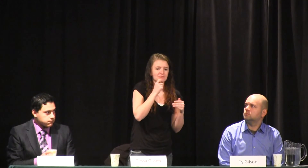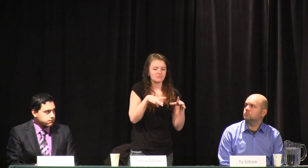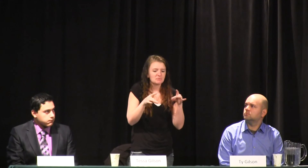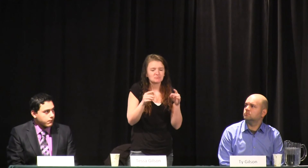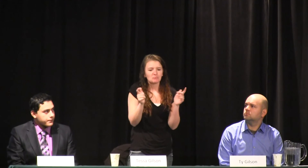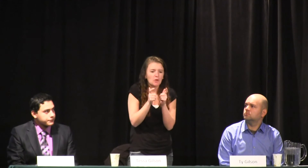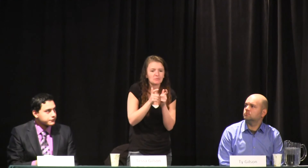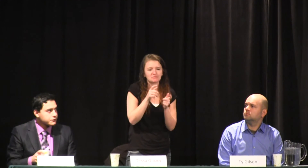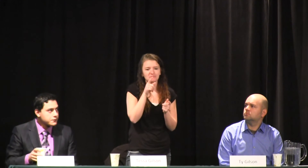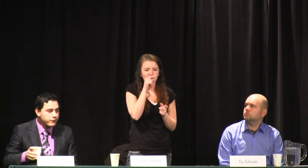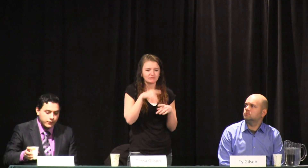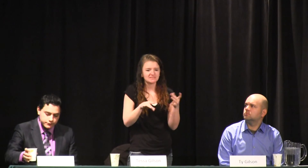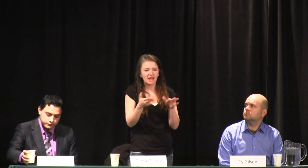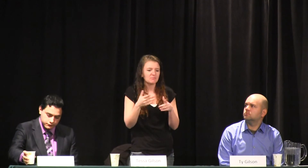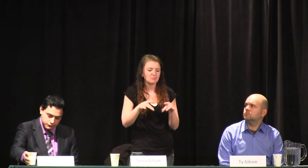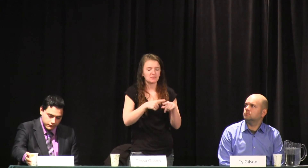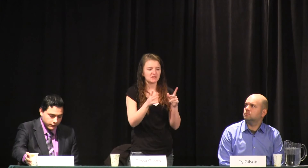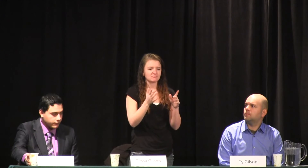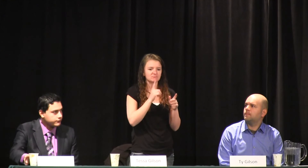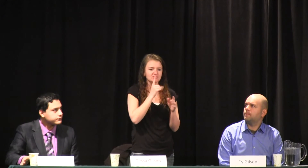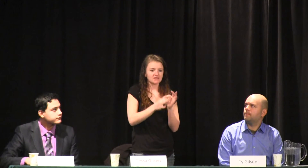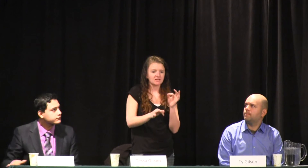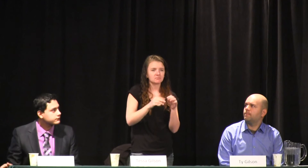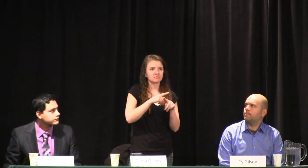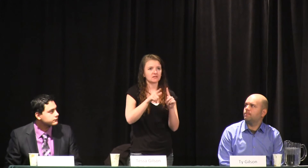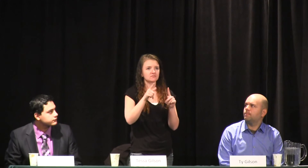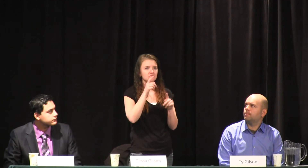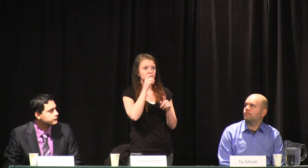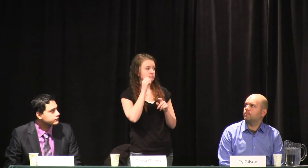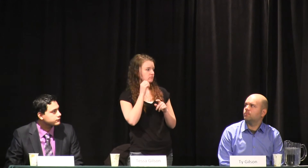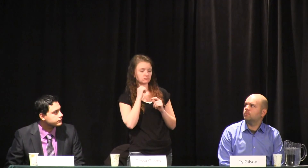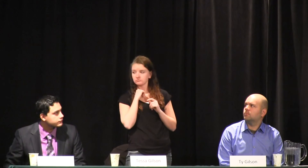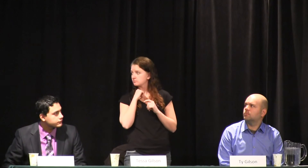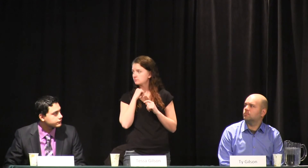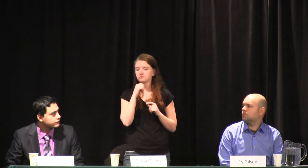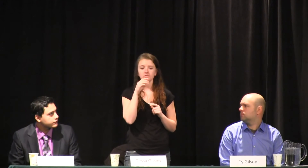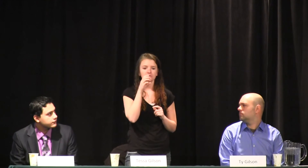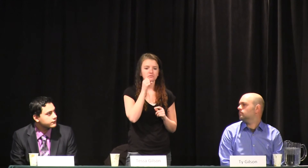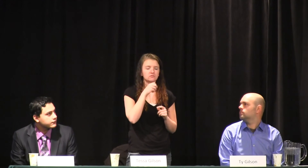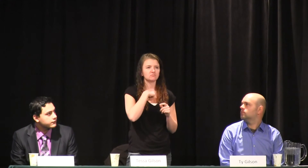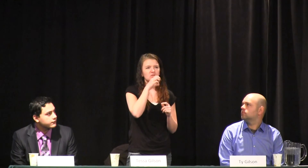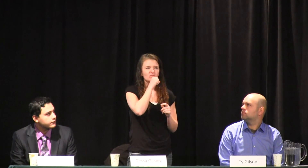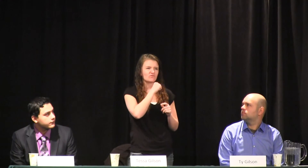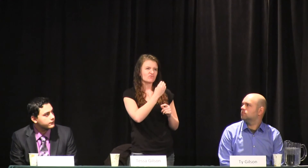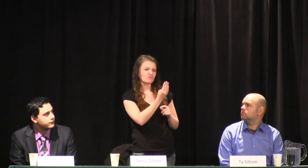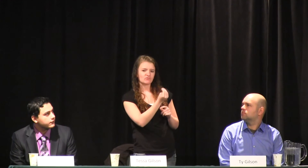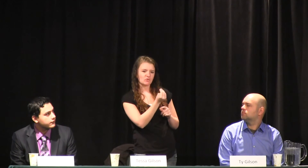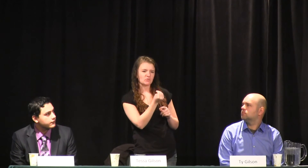I started young,